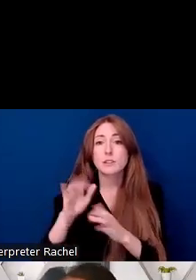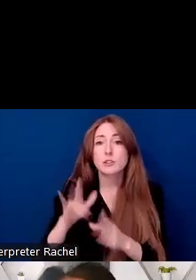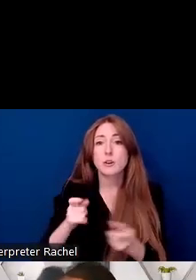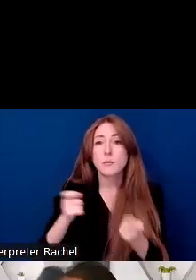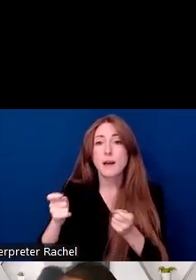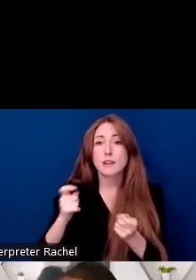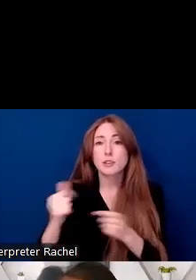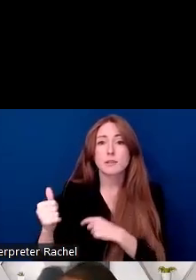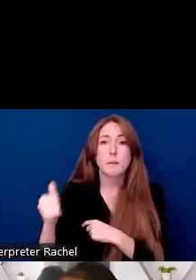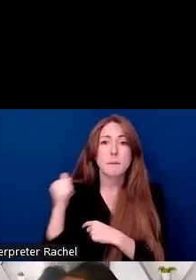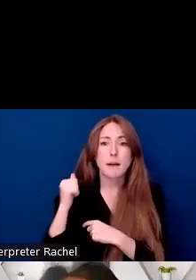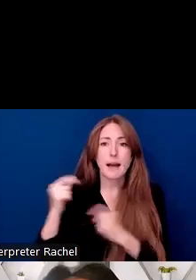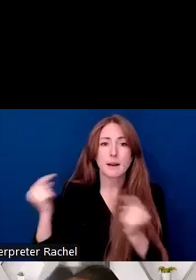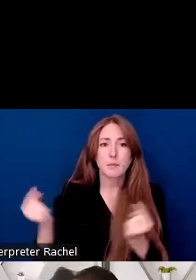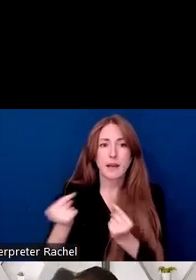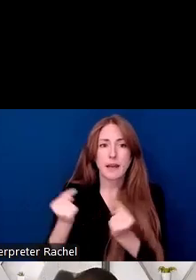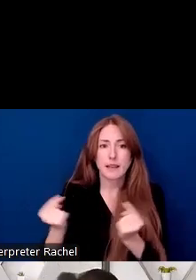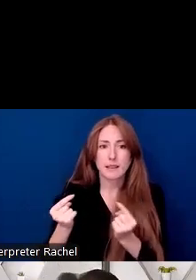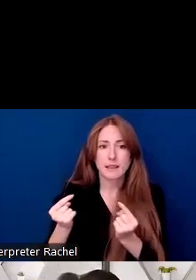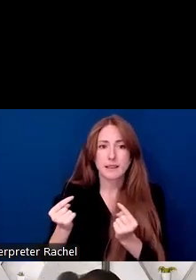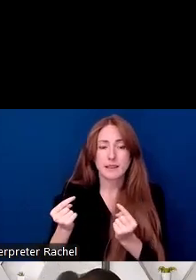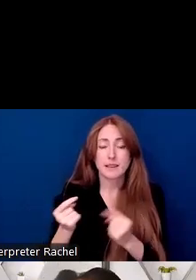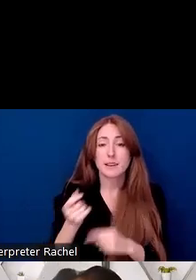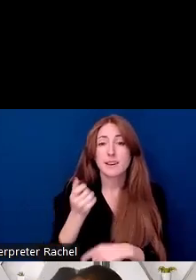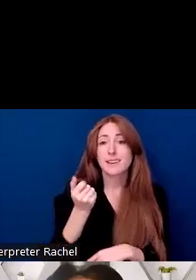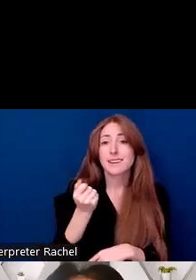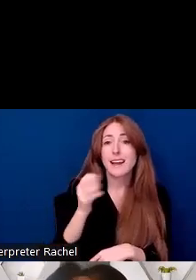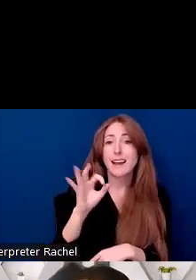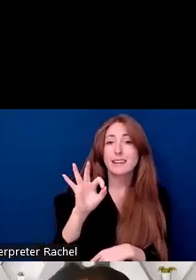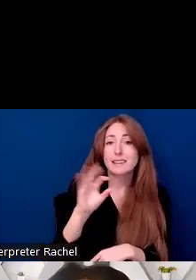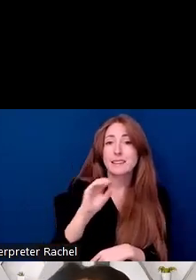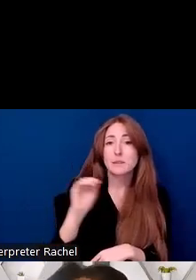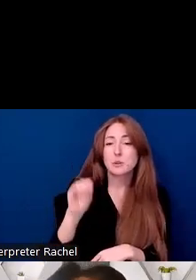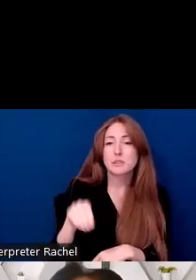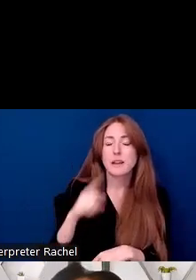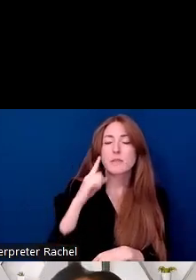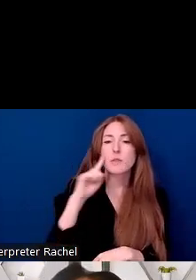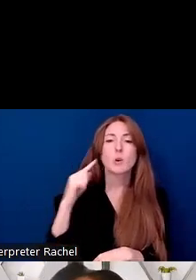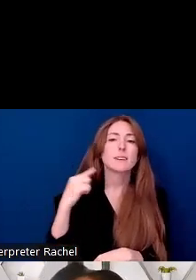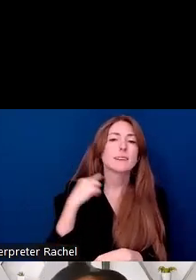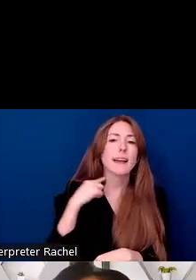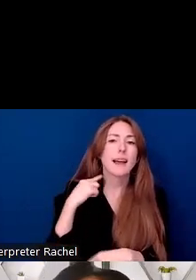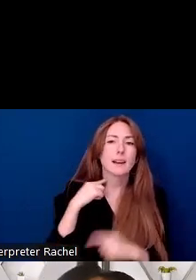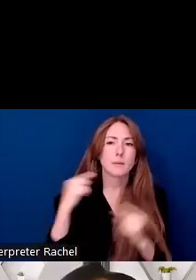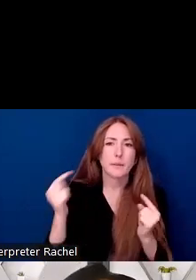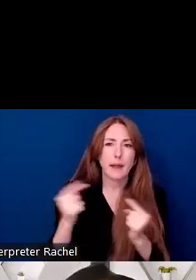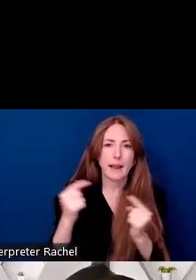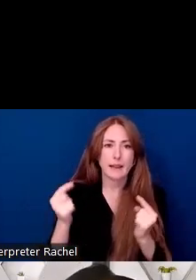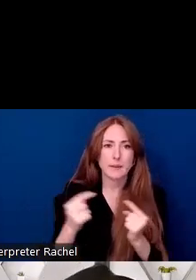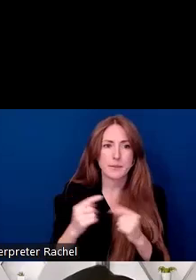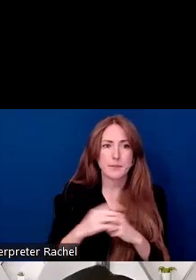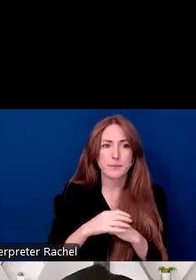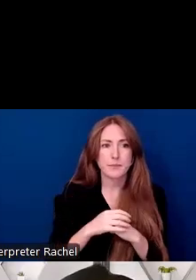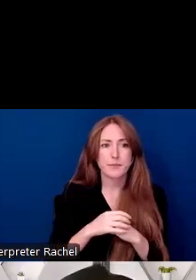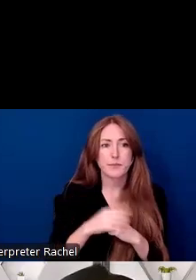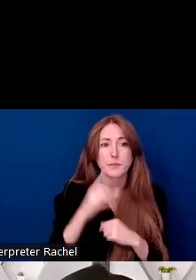19% when we enroll practitioner managing neck pain. And for KT intervention related factor,